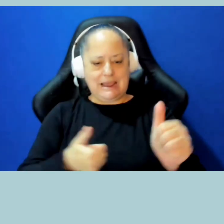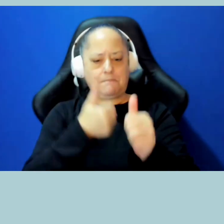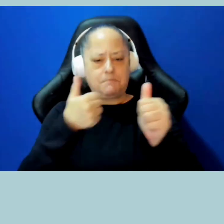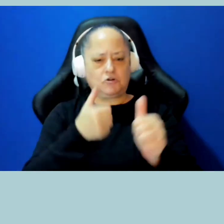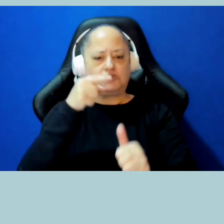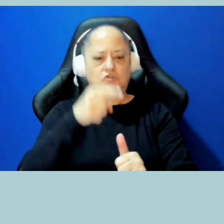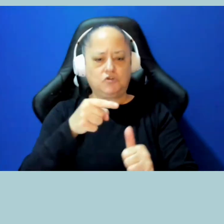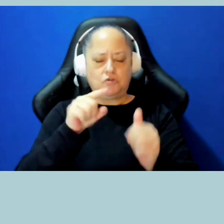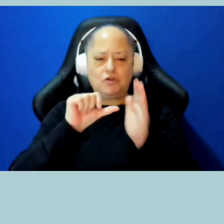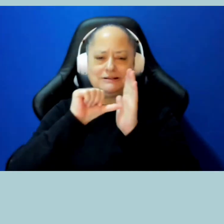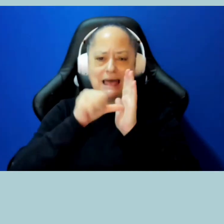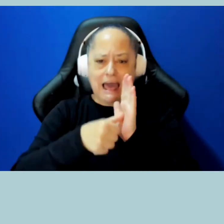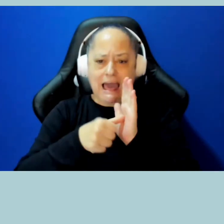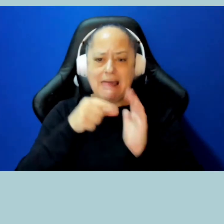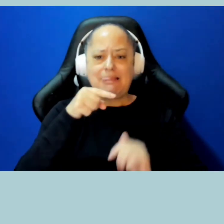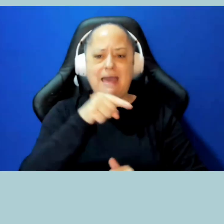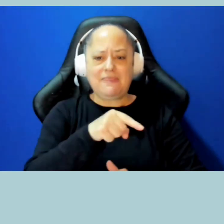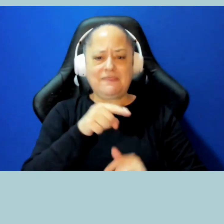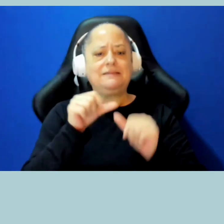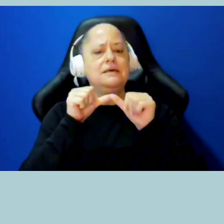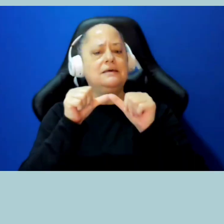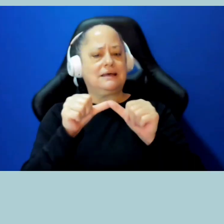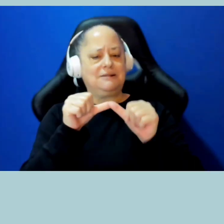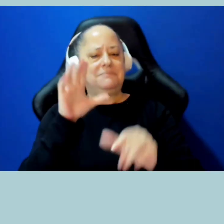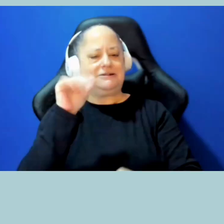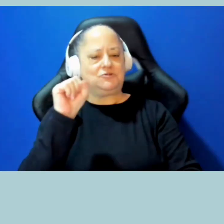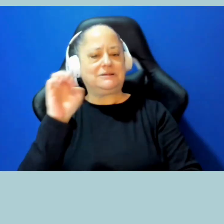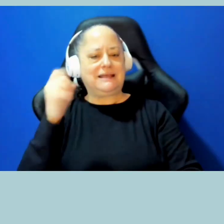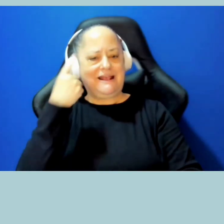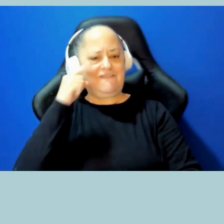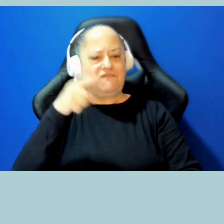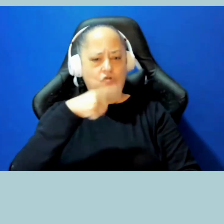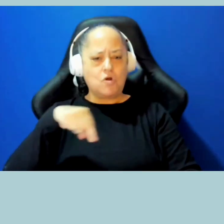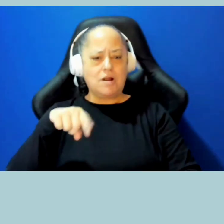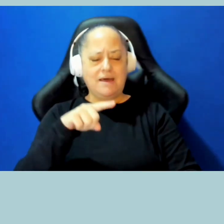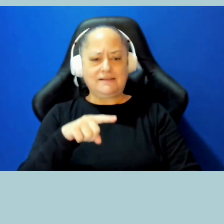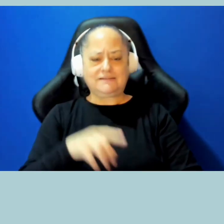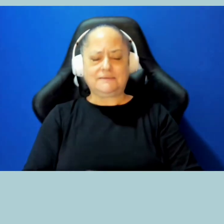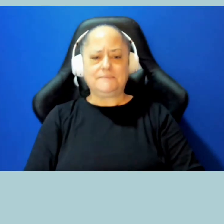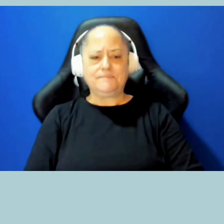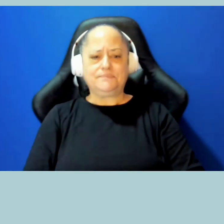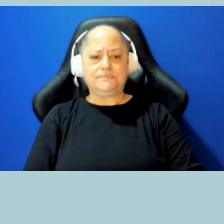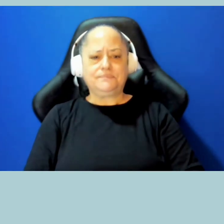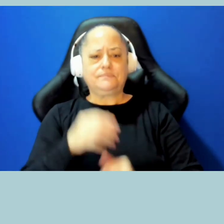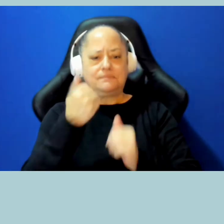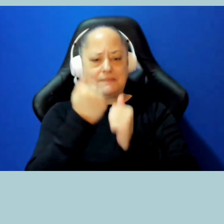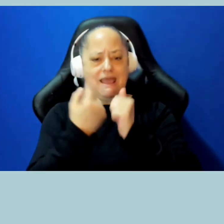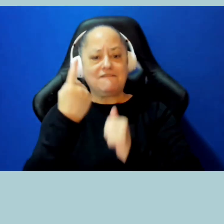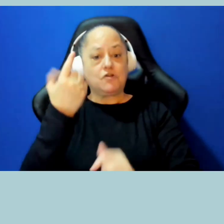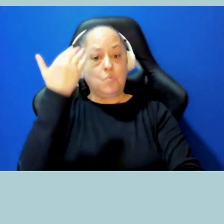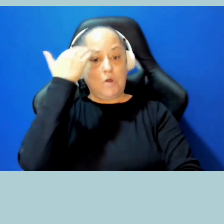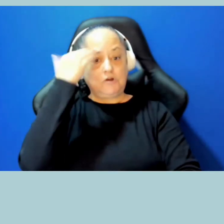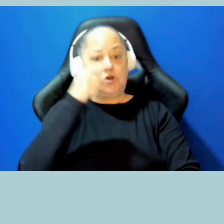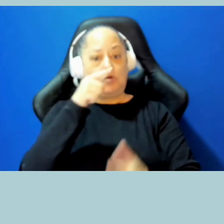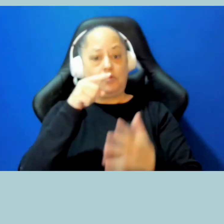this. And so that continues to be the case for us. And just so everyone knows, these are priorities that